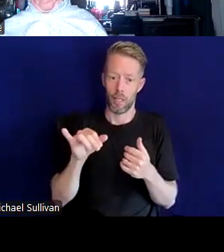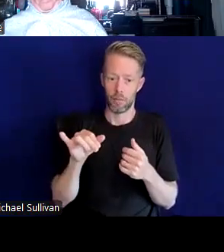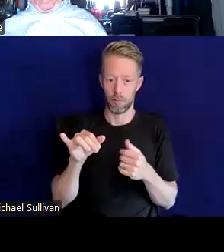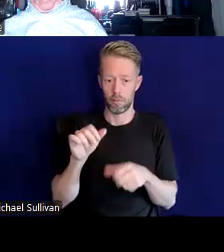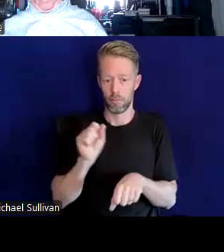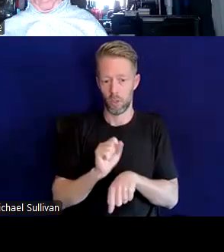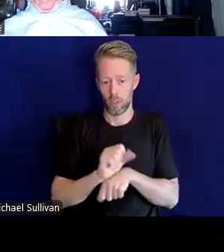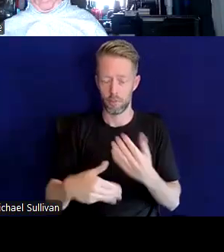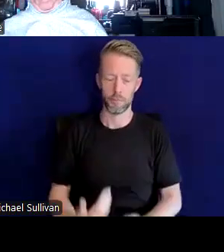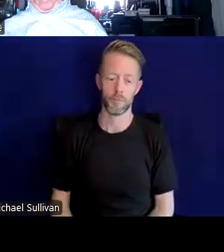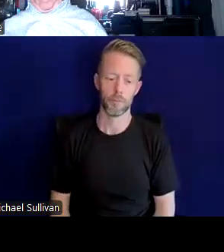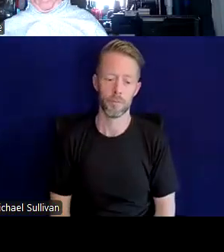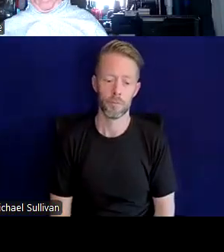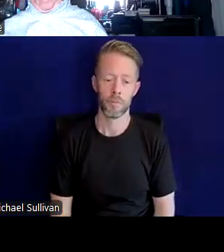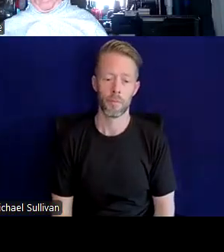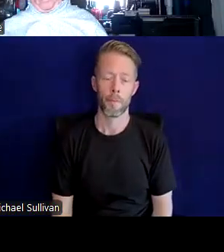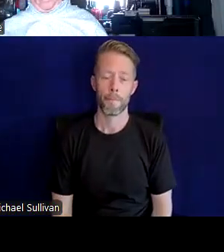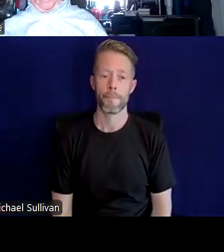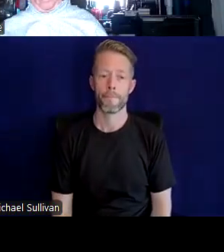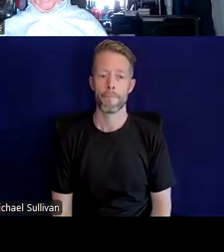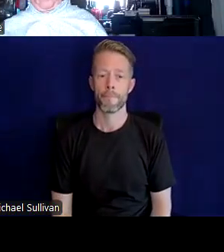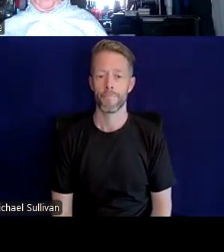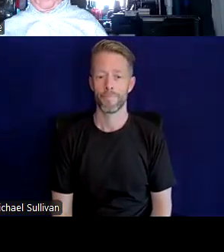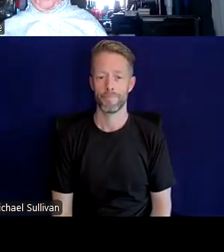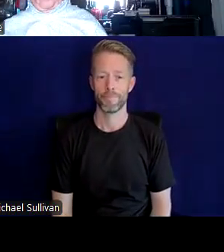I like to see that work continue